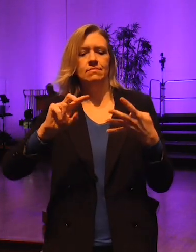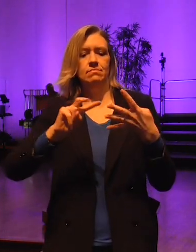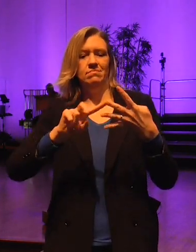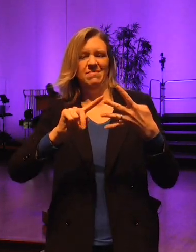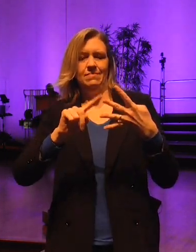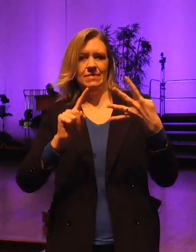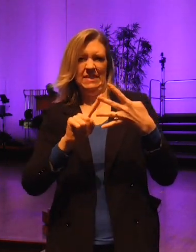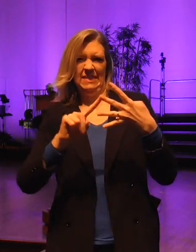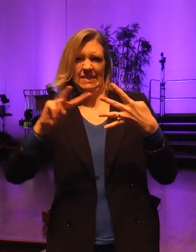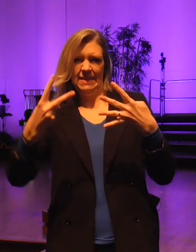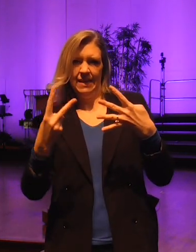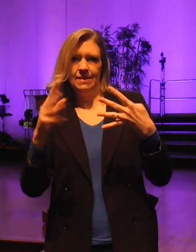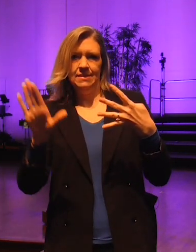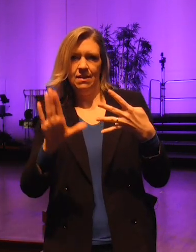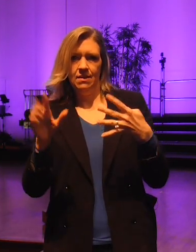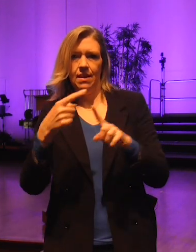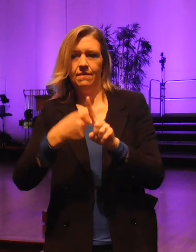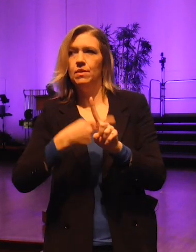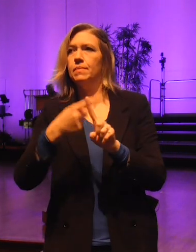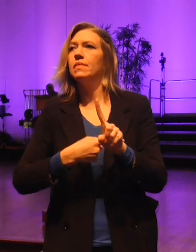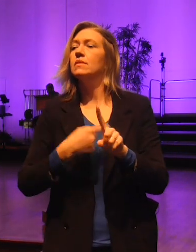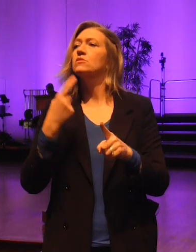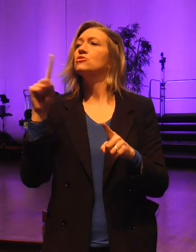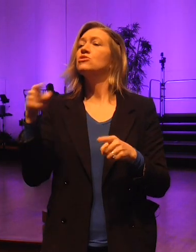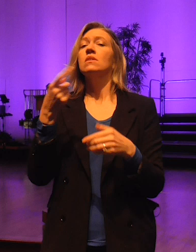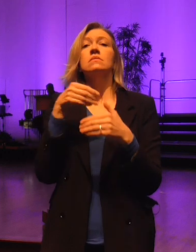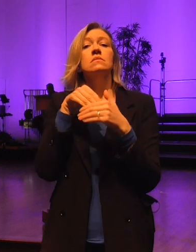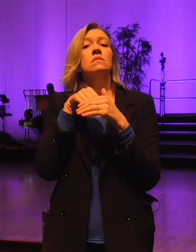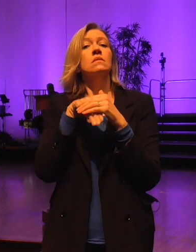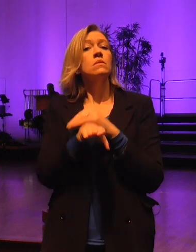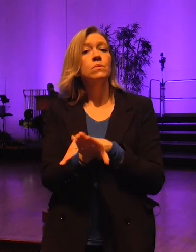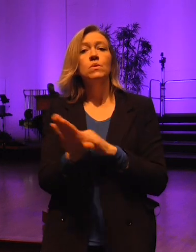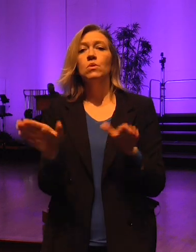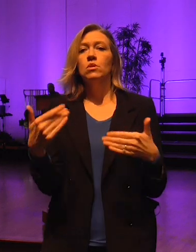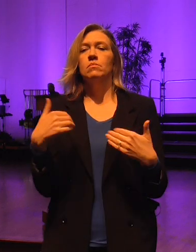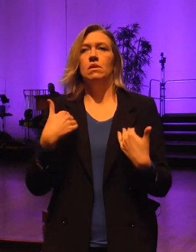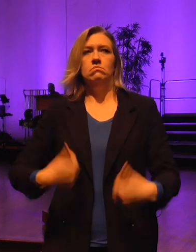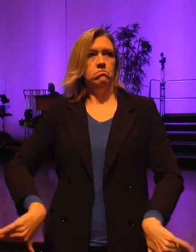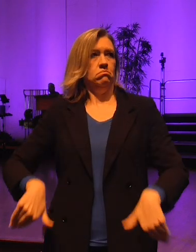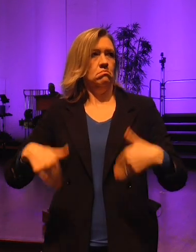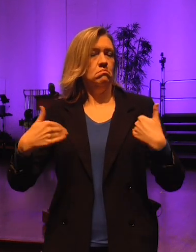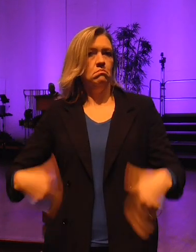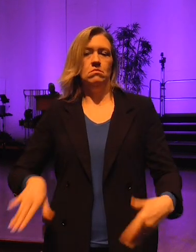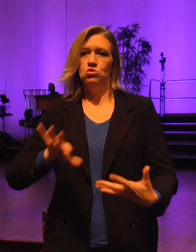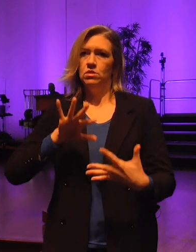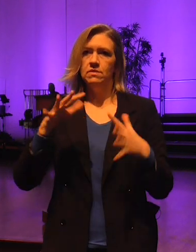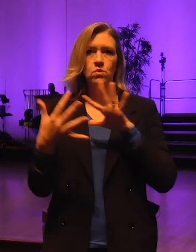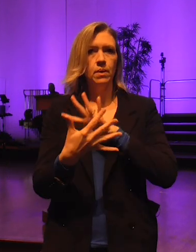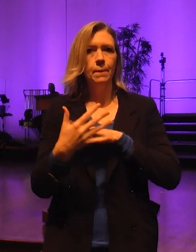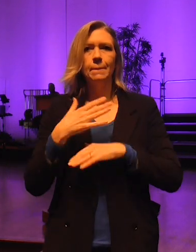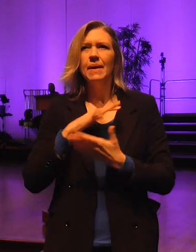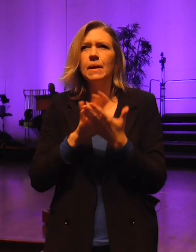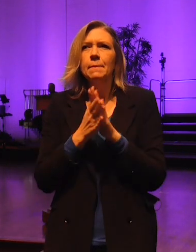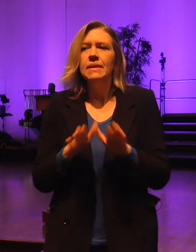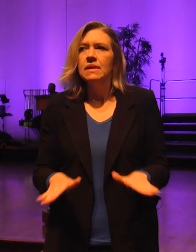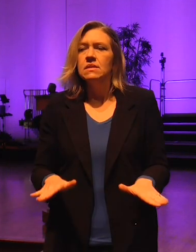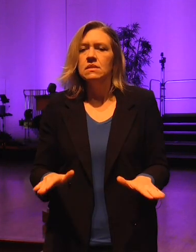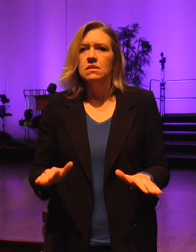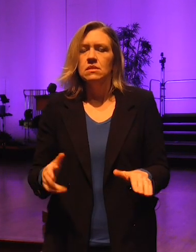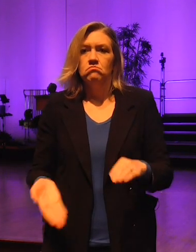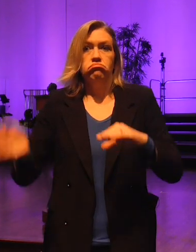just by walking in I felt transformed I up leveled my peace like just by being there I also stopped